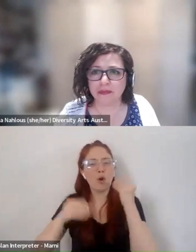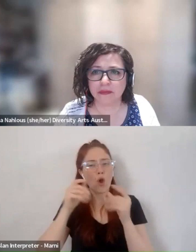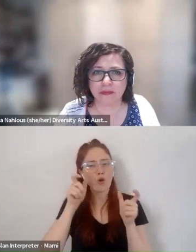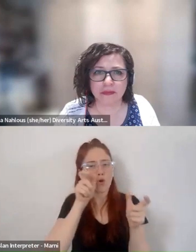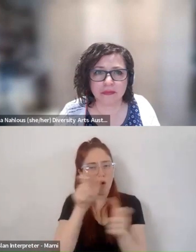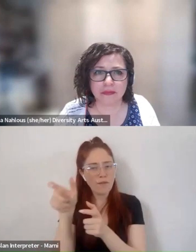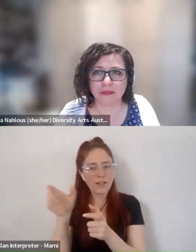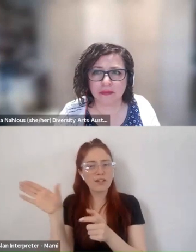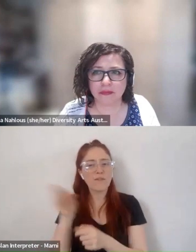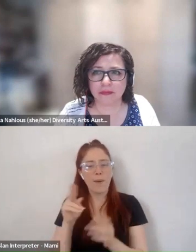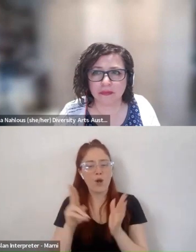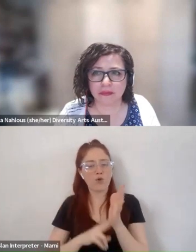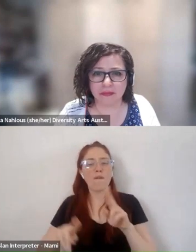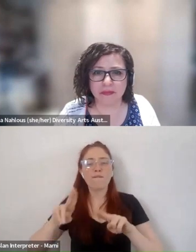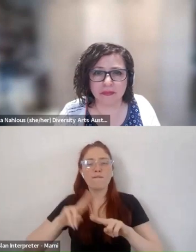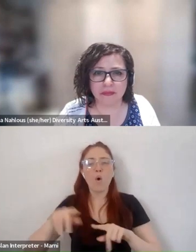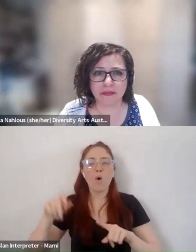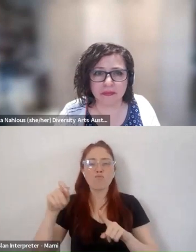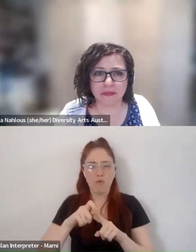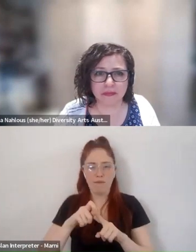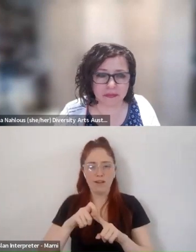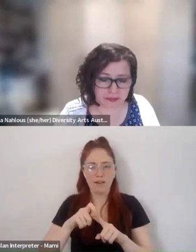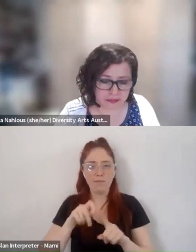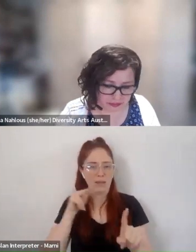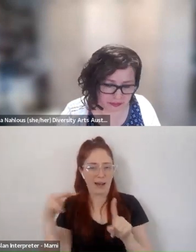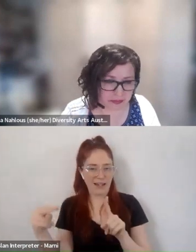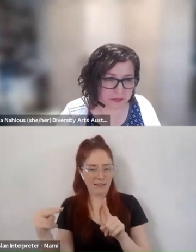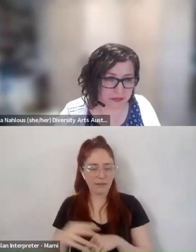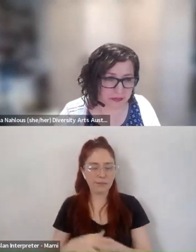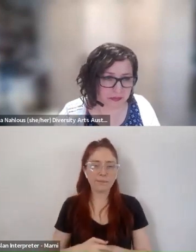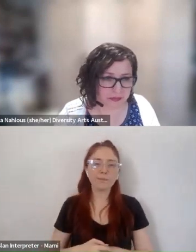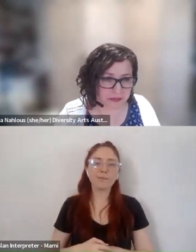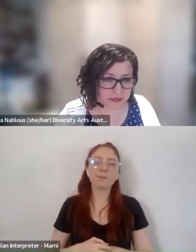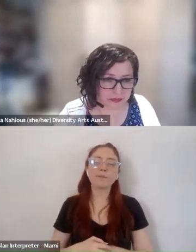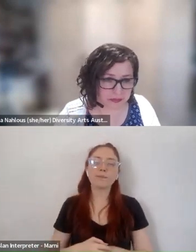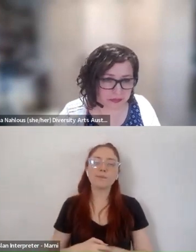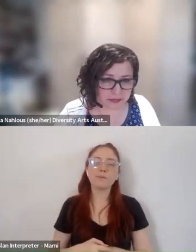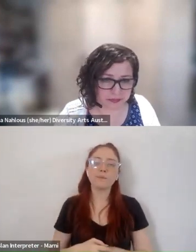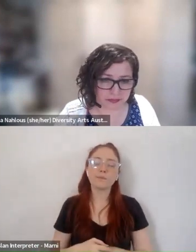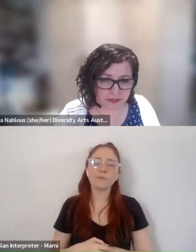organizations. In the last couple of years, the observatory